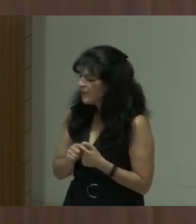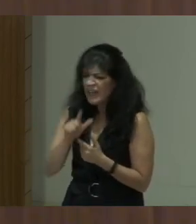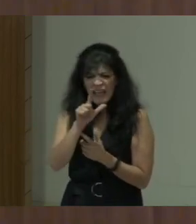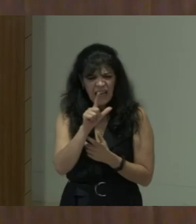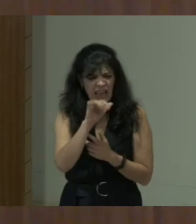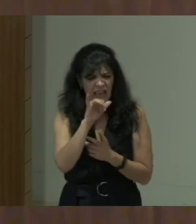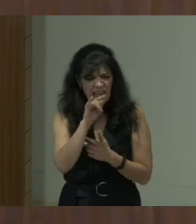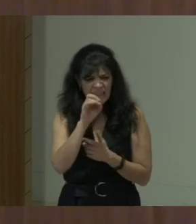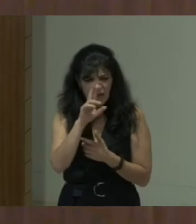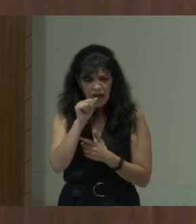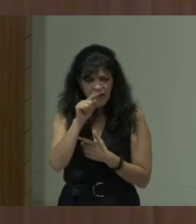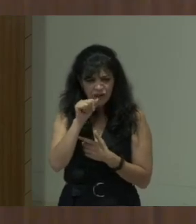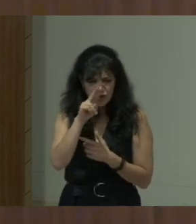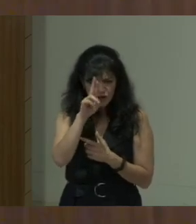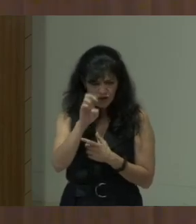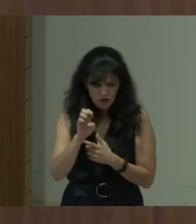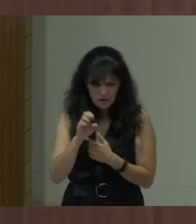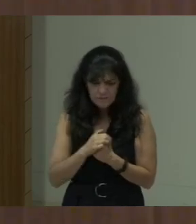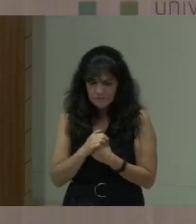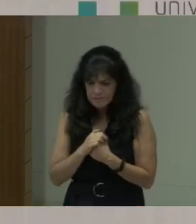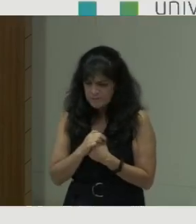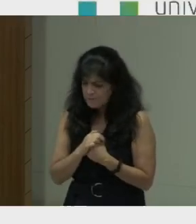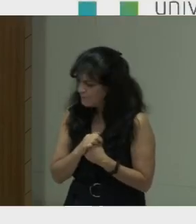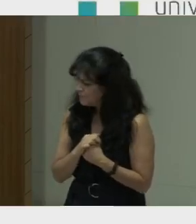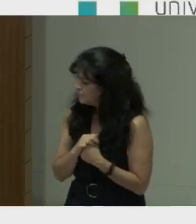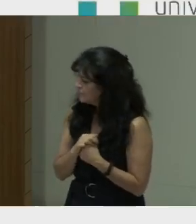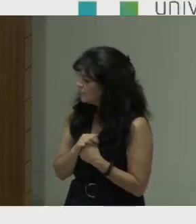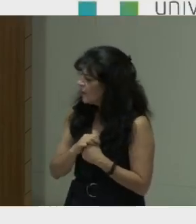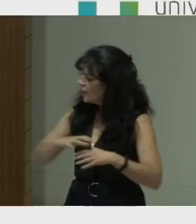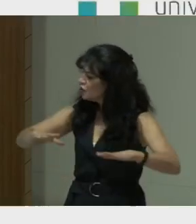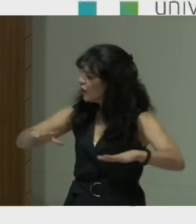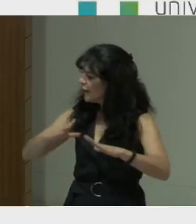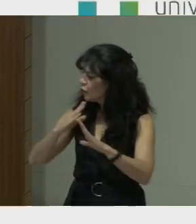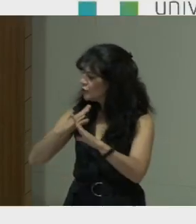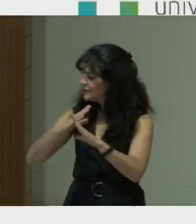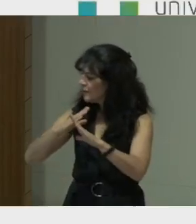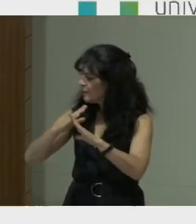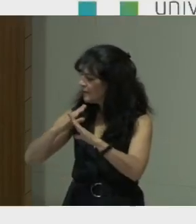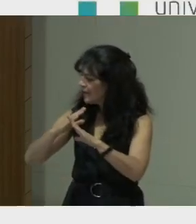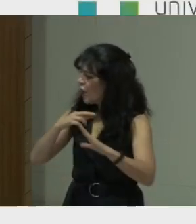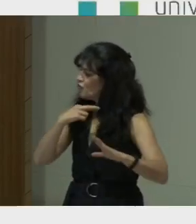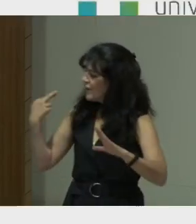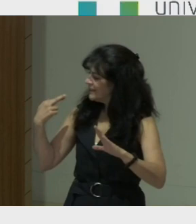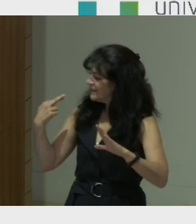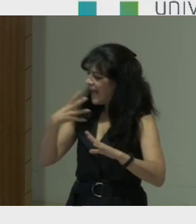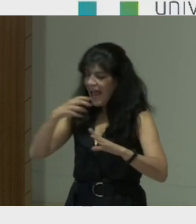One important sentence to start, childhood disability is both a risk and a result of